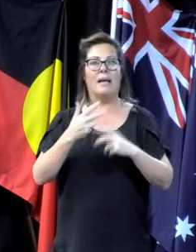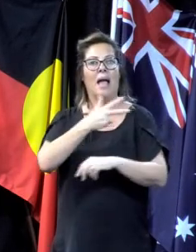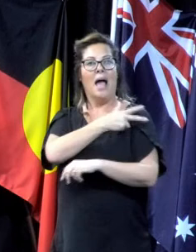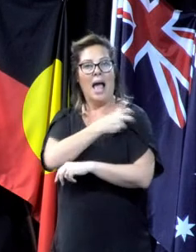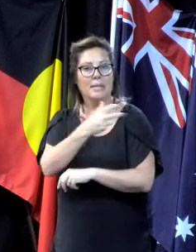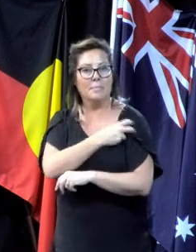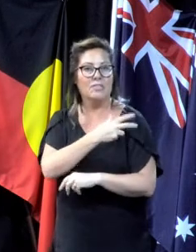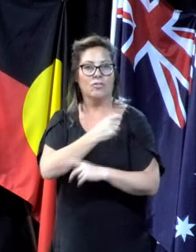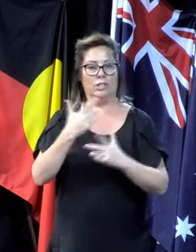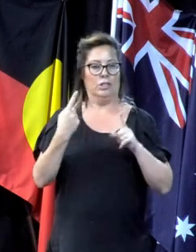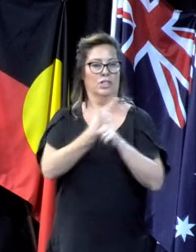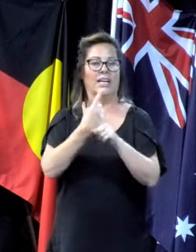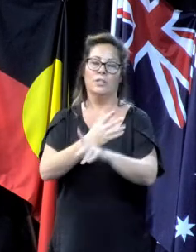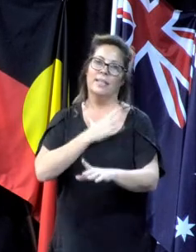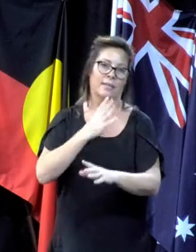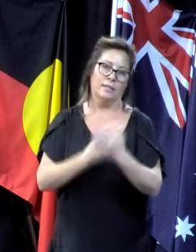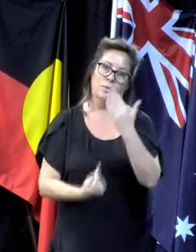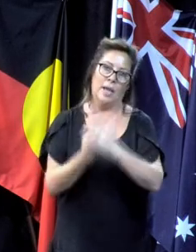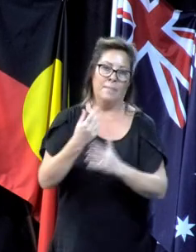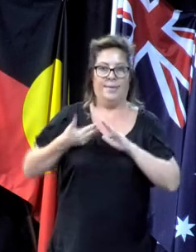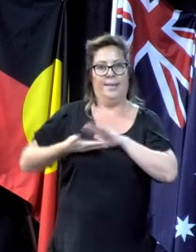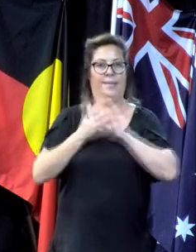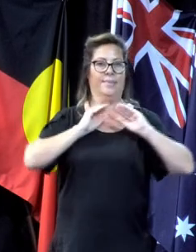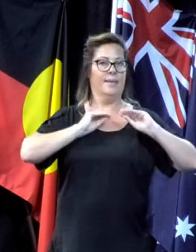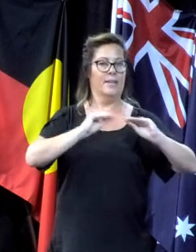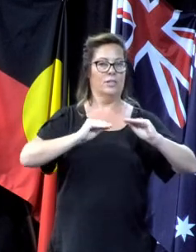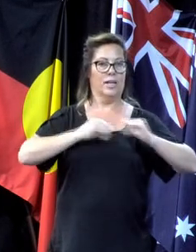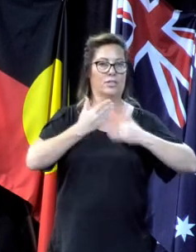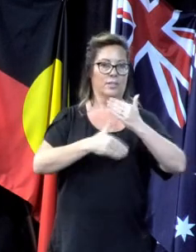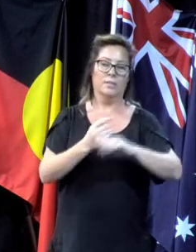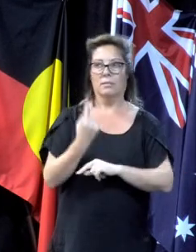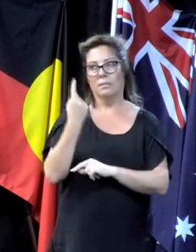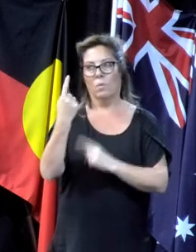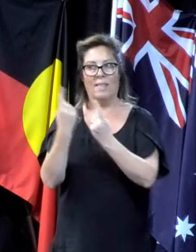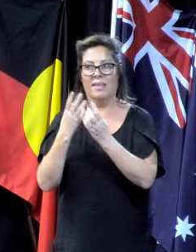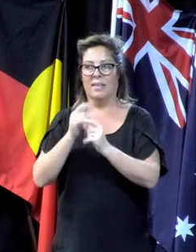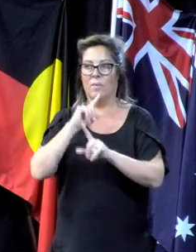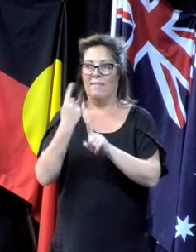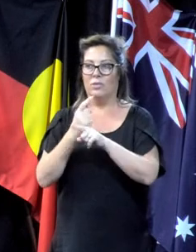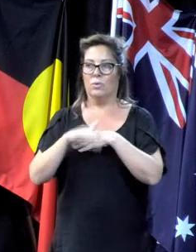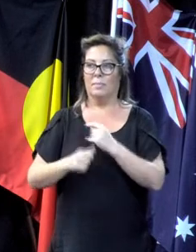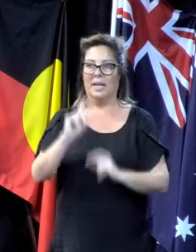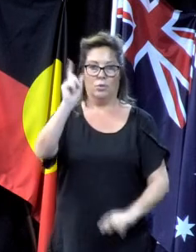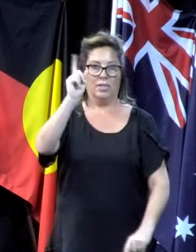There’s – one of the ones that hasn’t been mentioned today is about the ability to and ease of